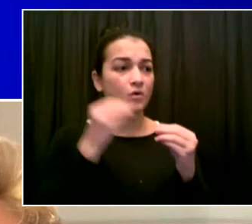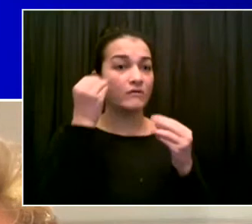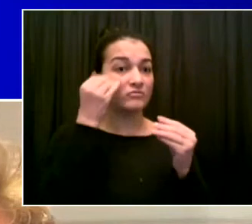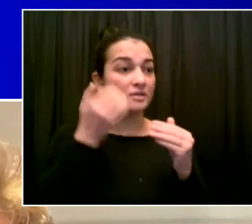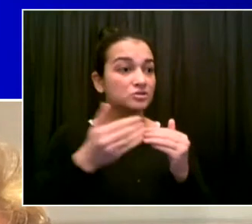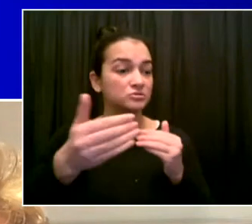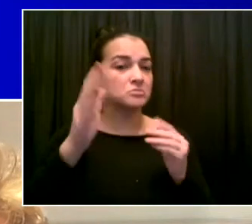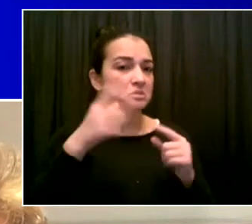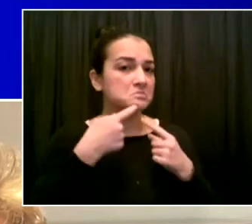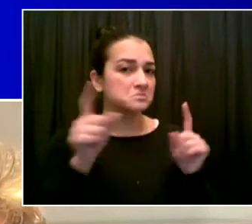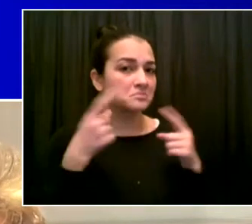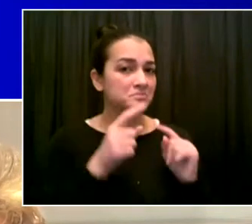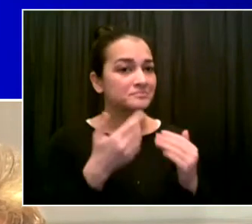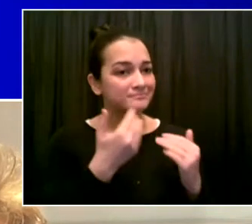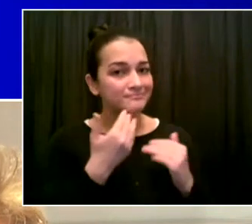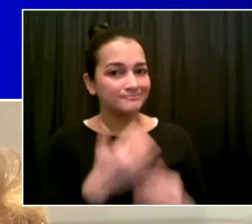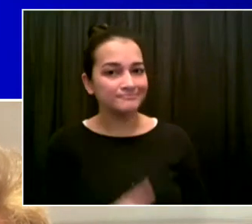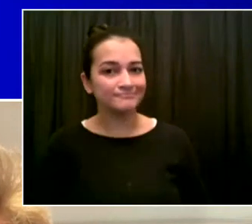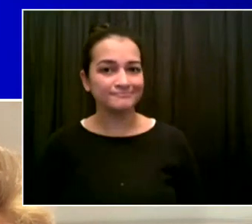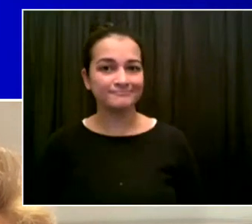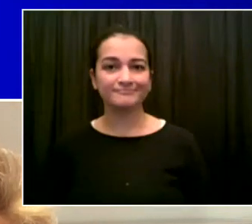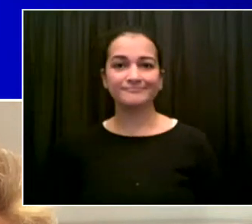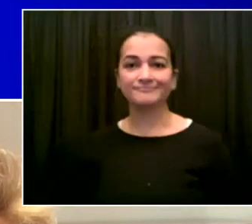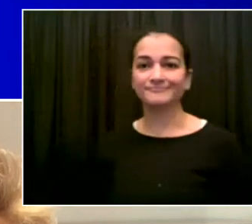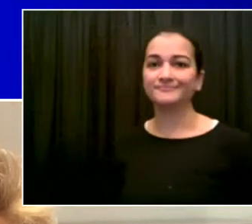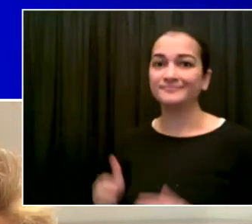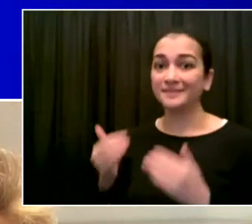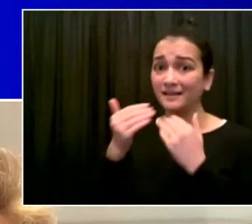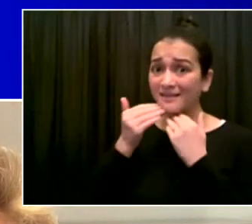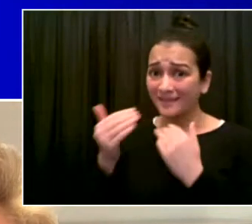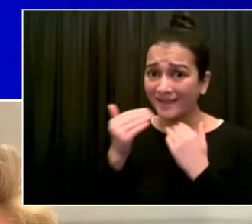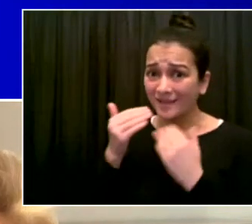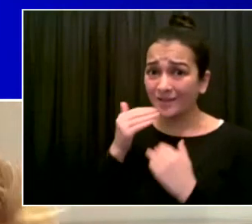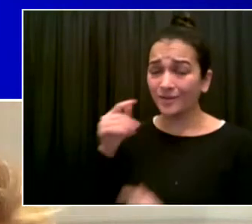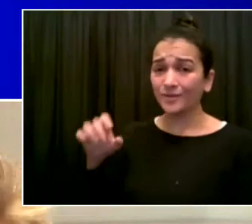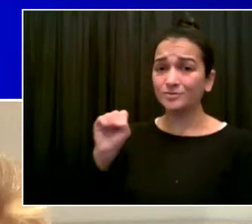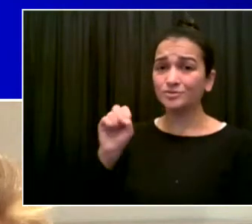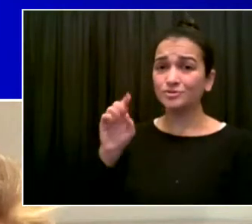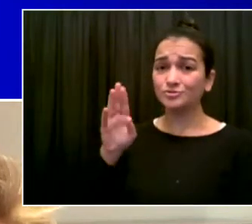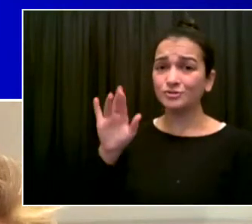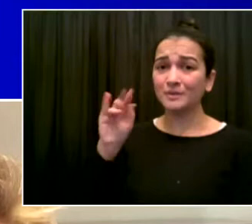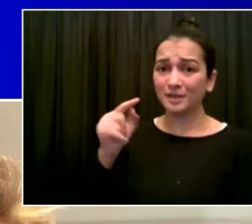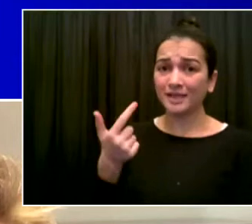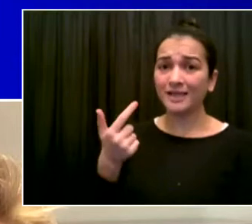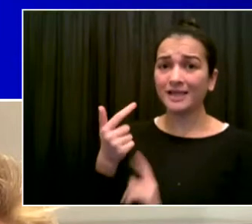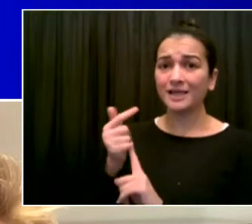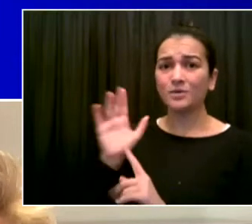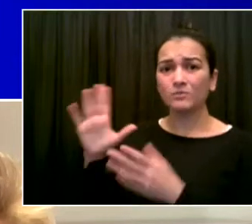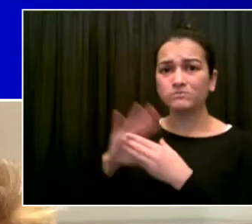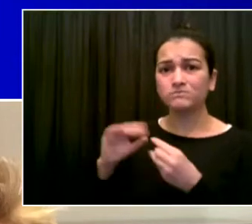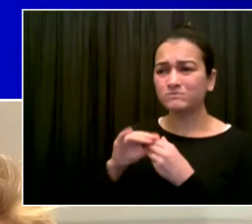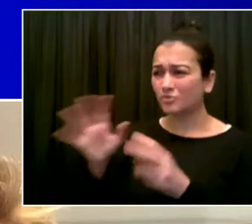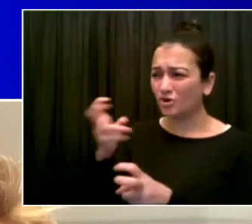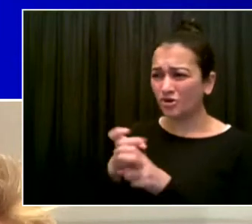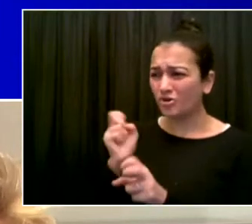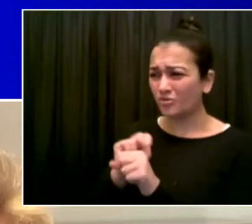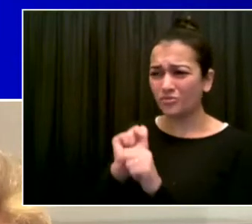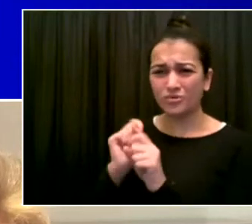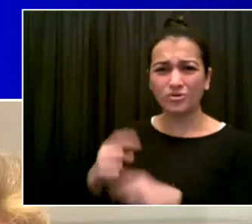THANK YOU SO MUCH FOR THE OPPORTUNITY TO BE WITH YOU AND I WILL KMAE SURE THAT THE ROADMP A THAT WAS PUBLISHED LAST WEEK IS AVAILABTOLE ANYONE WHO WOULD LIKE. THANK YOU, SO MUCH.